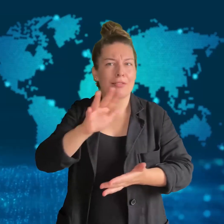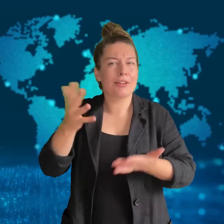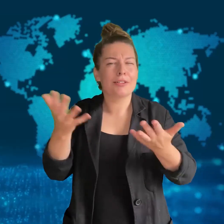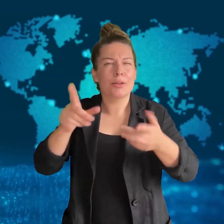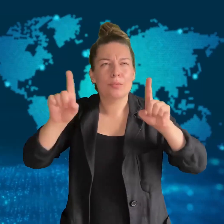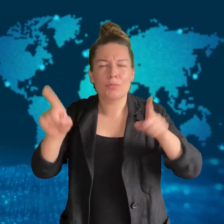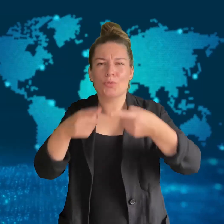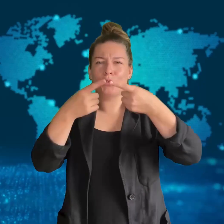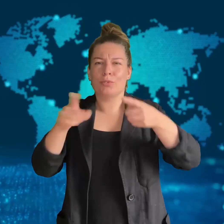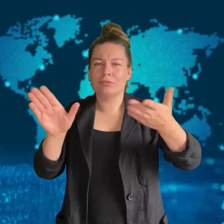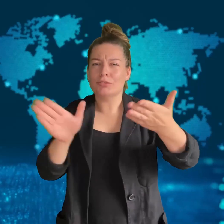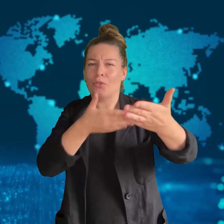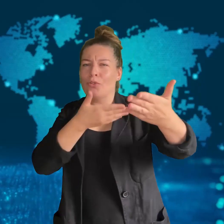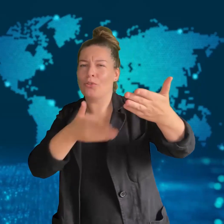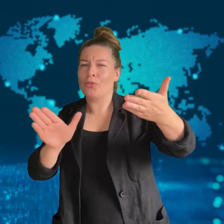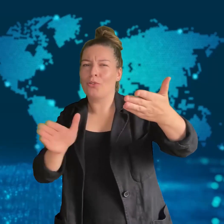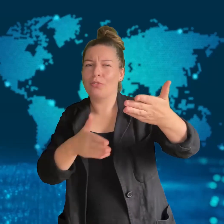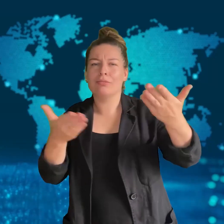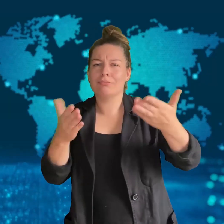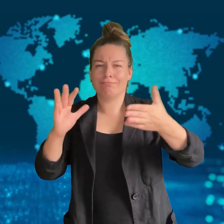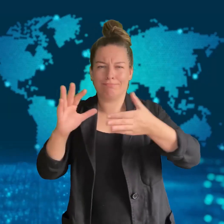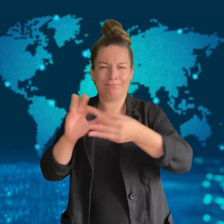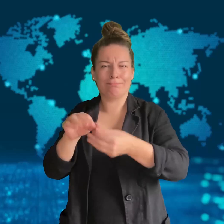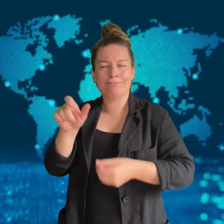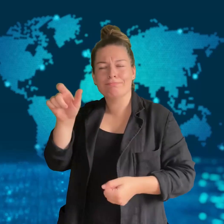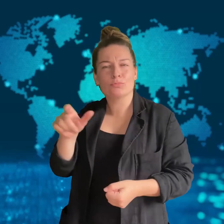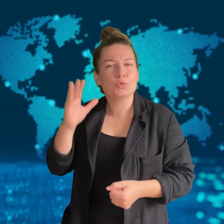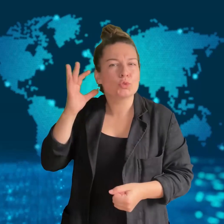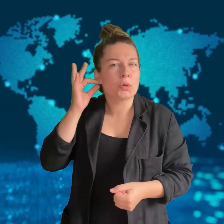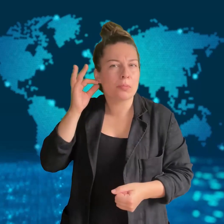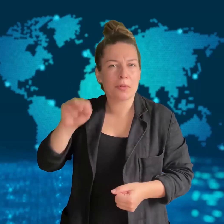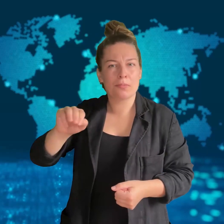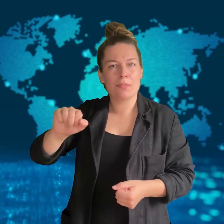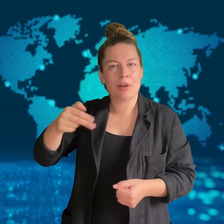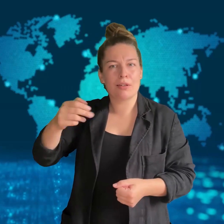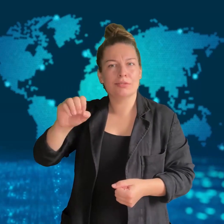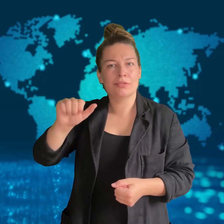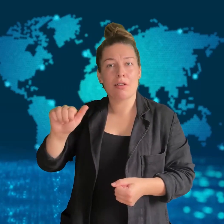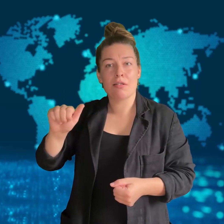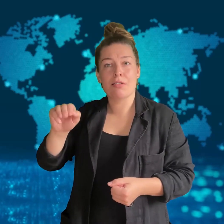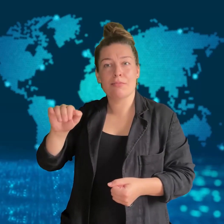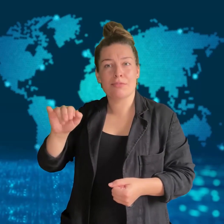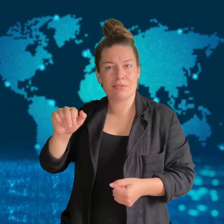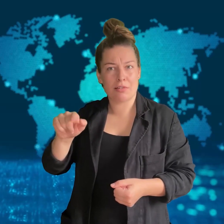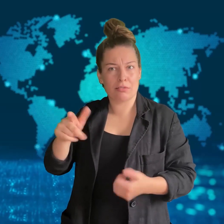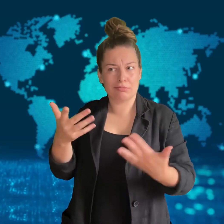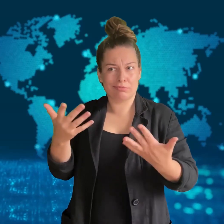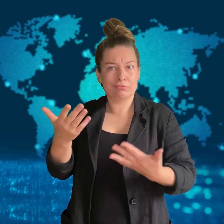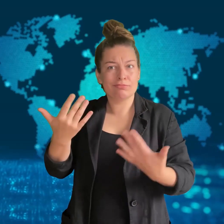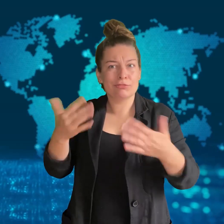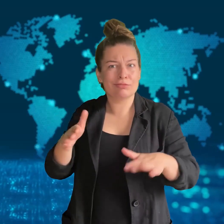The song followed the death of Mahsa Amina, a woman who had